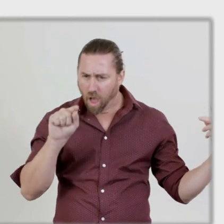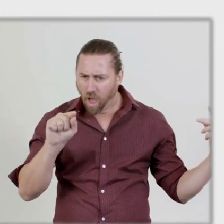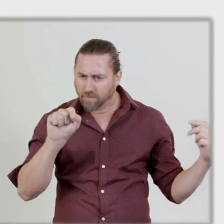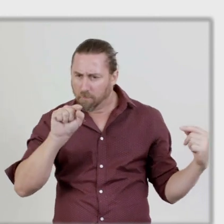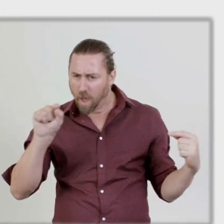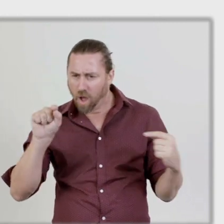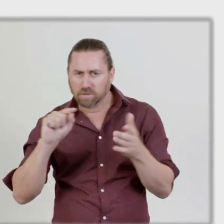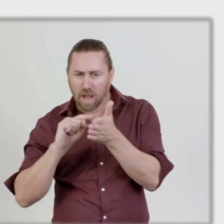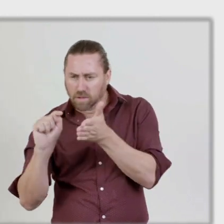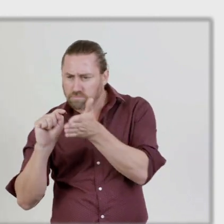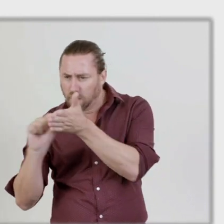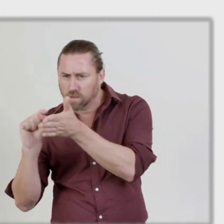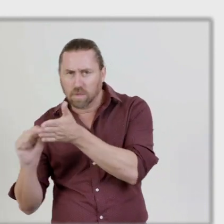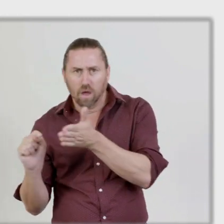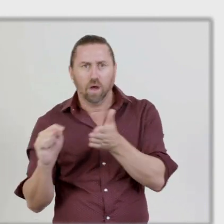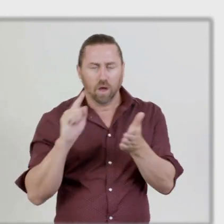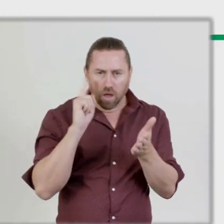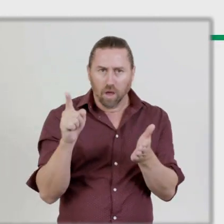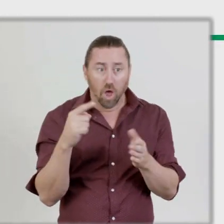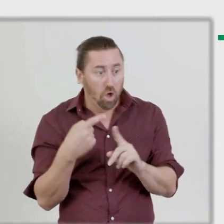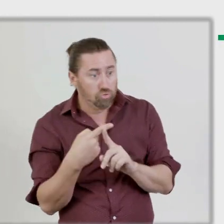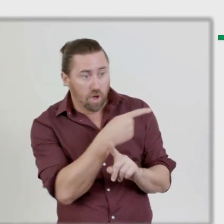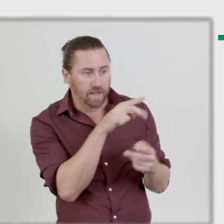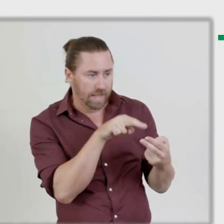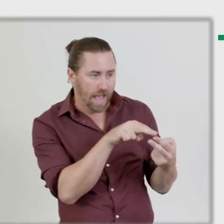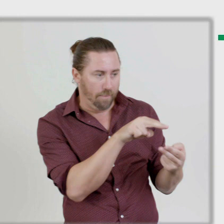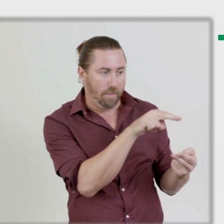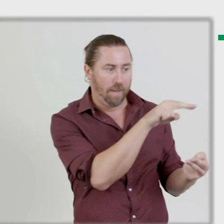The value of the numbers increase as you move to the right,